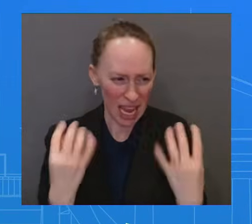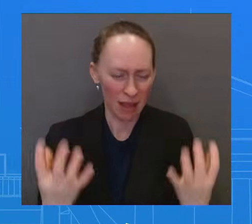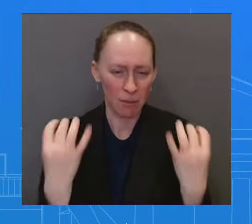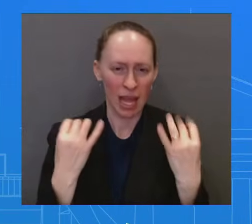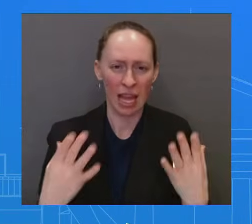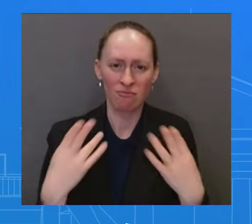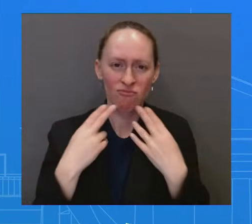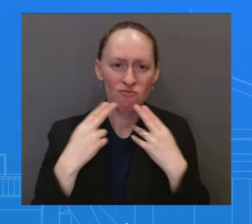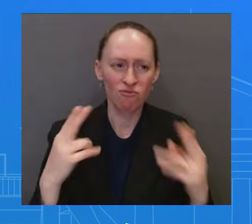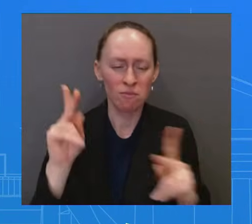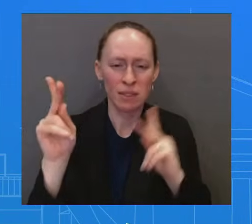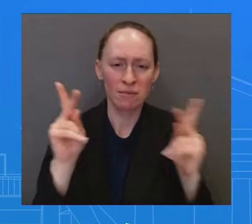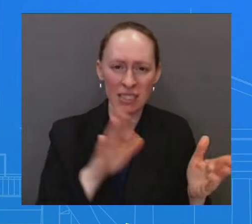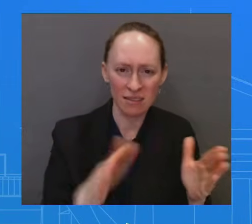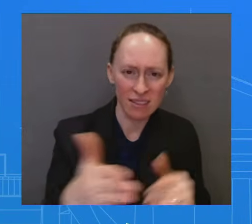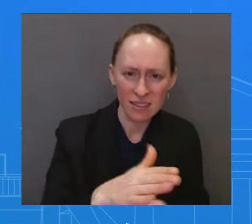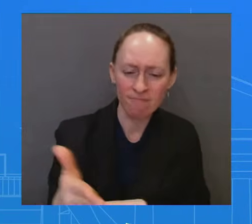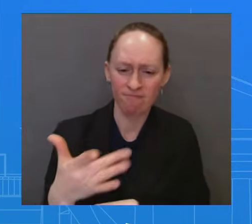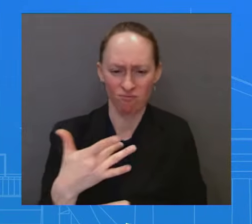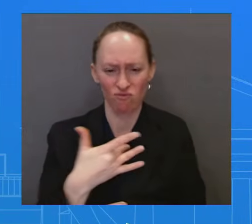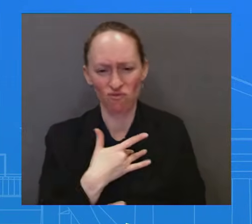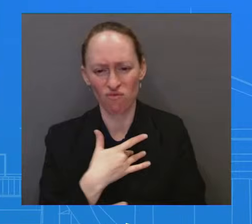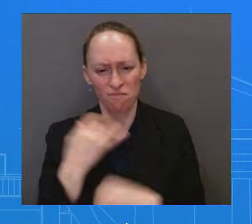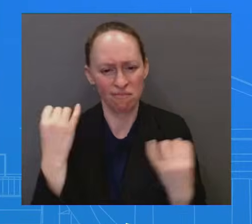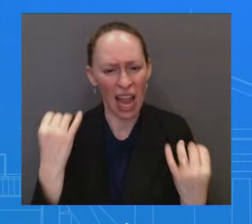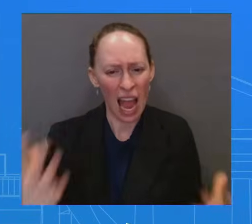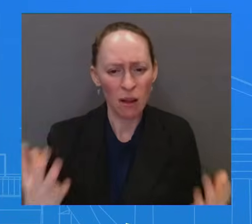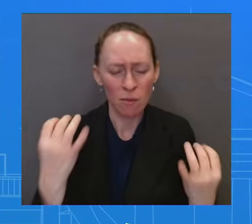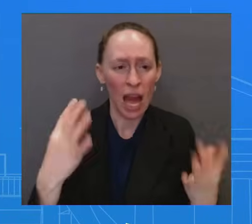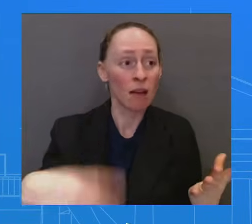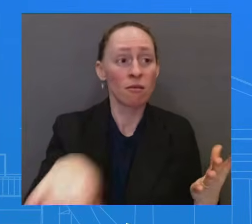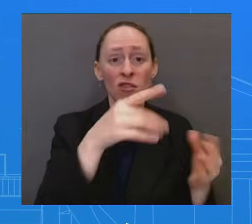families killed, many wounded, a lot of fear and uncertainty.